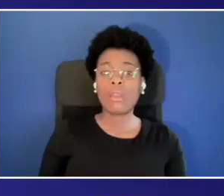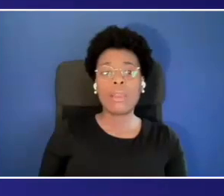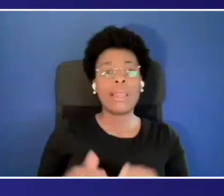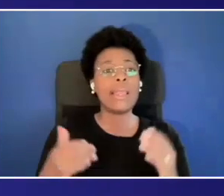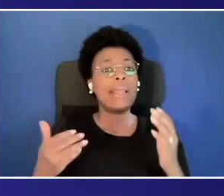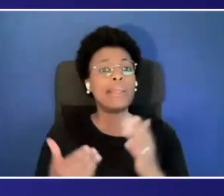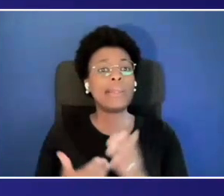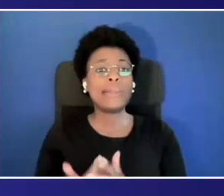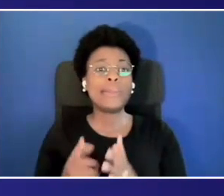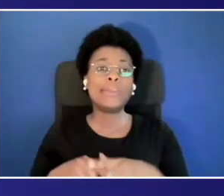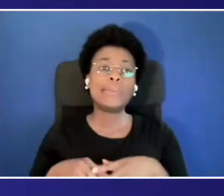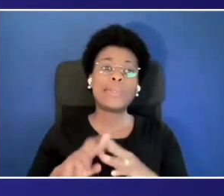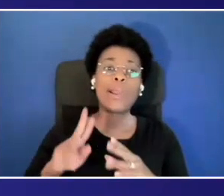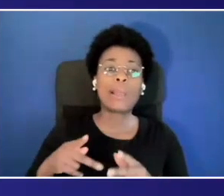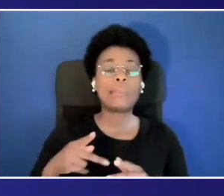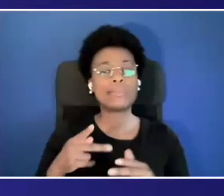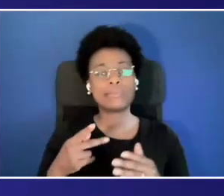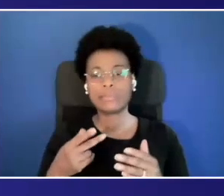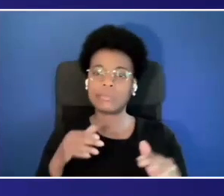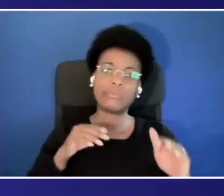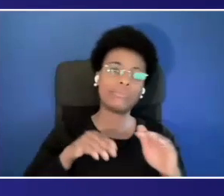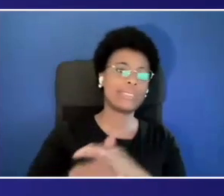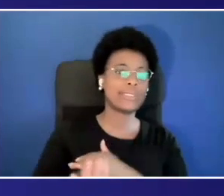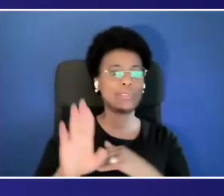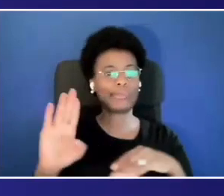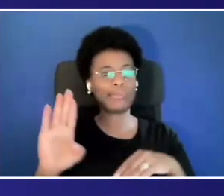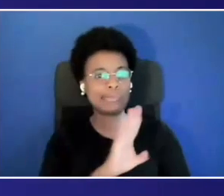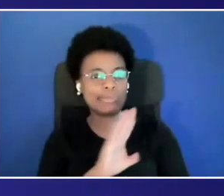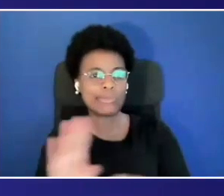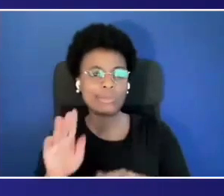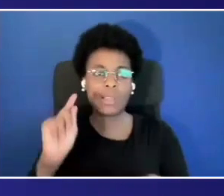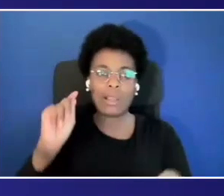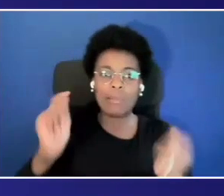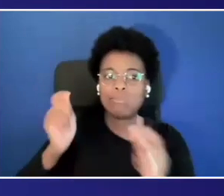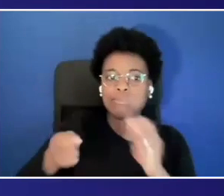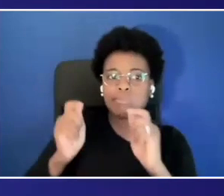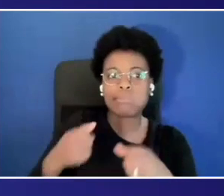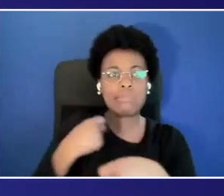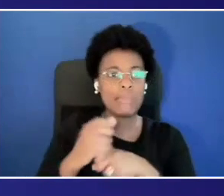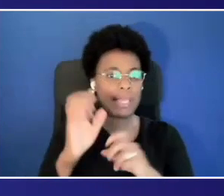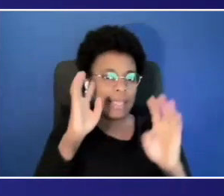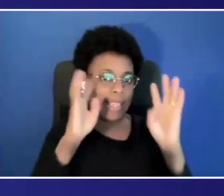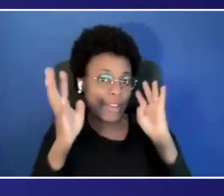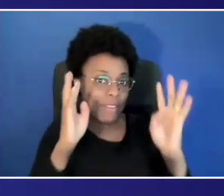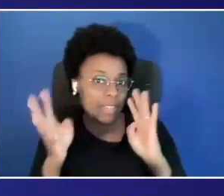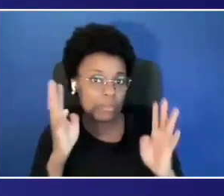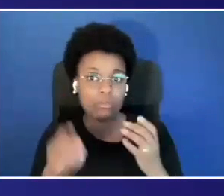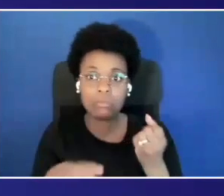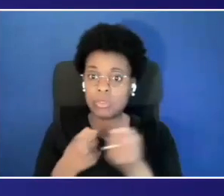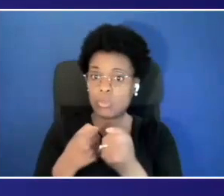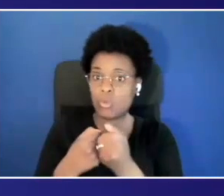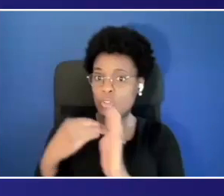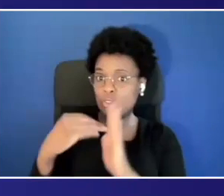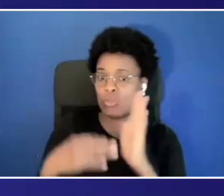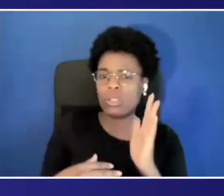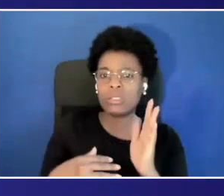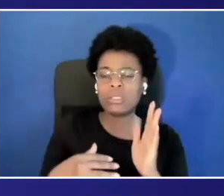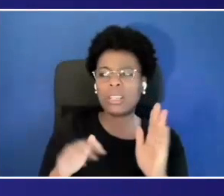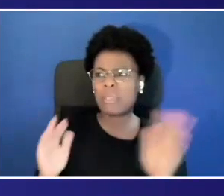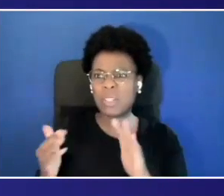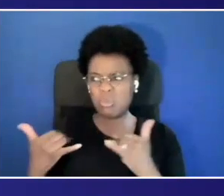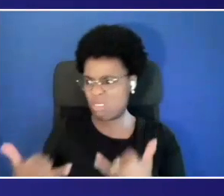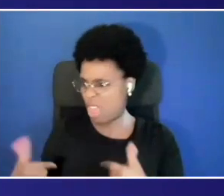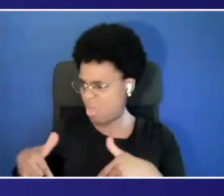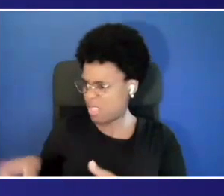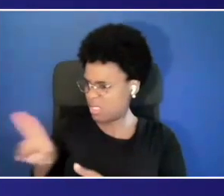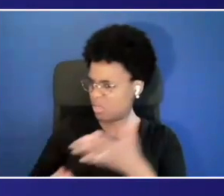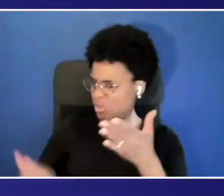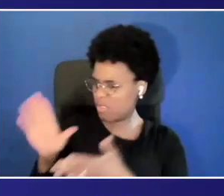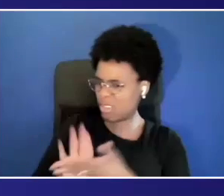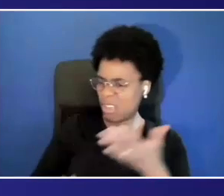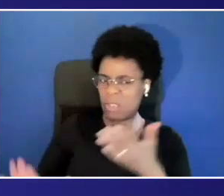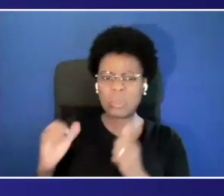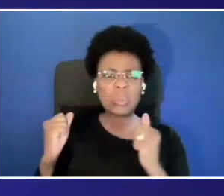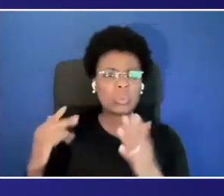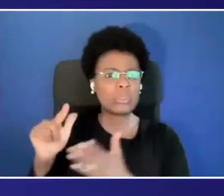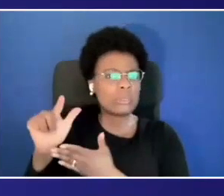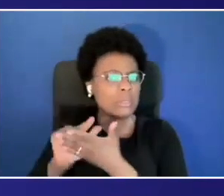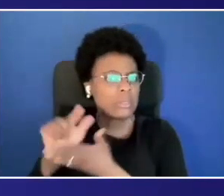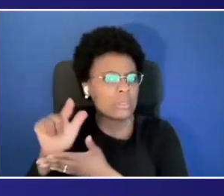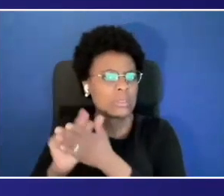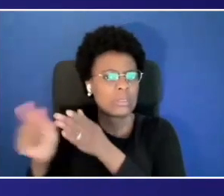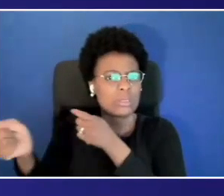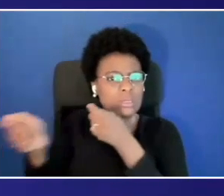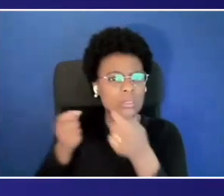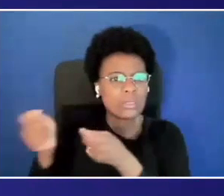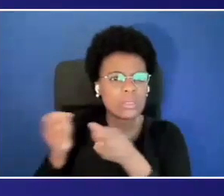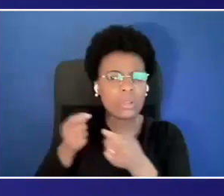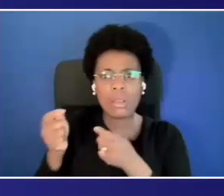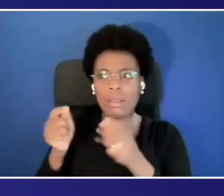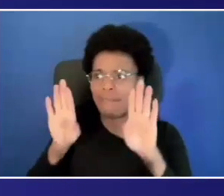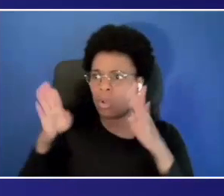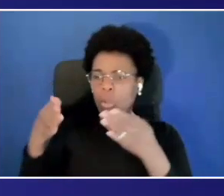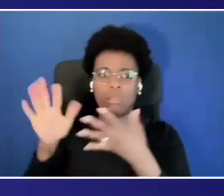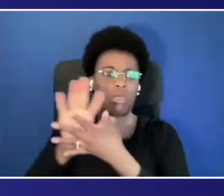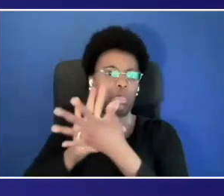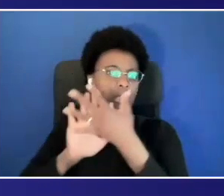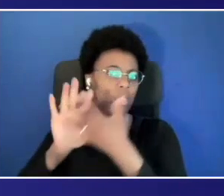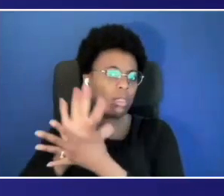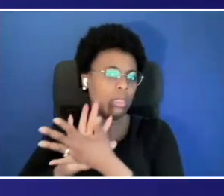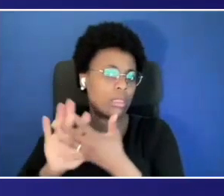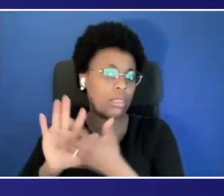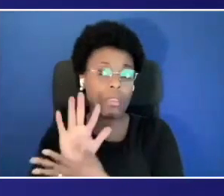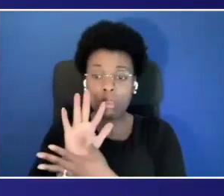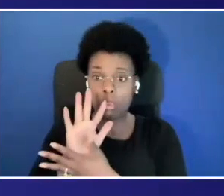Today's higher education system has become overregulated and a little unfocused. At the heart of these problems are federal regulations.